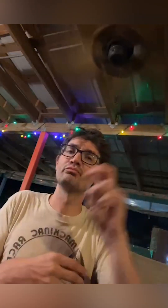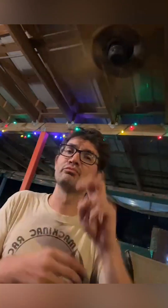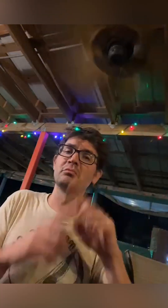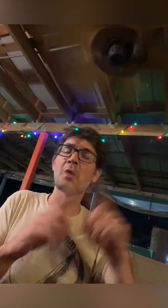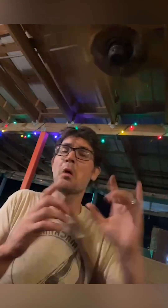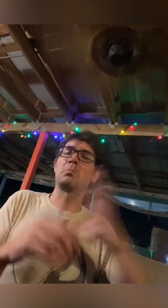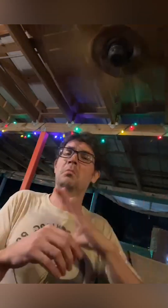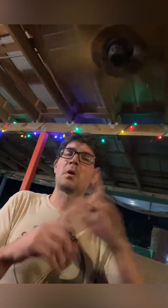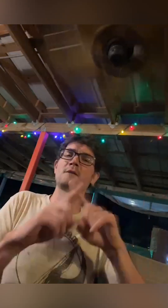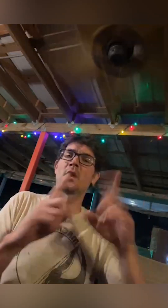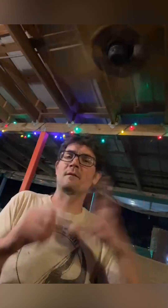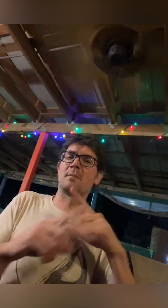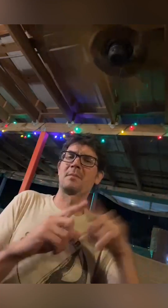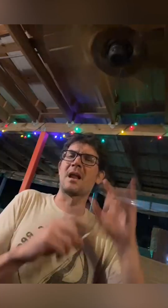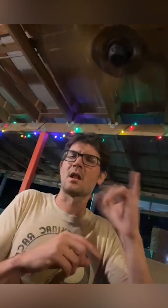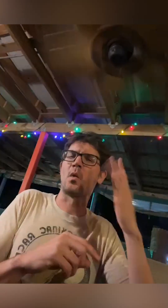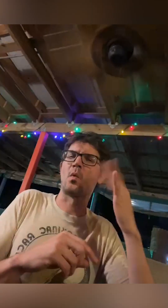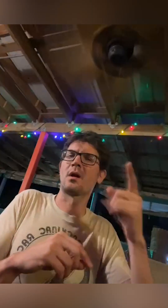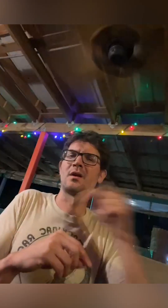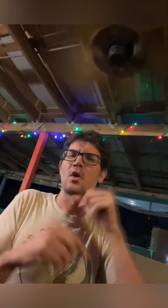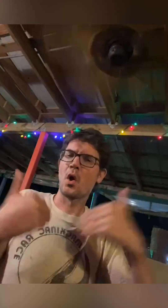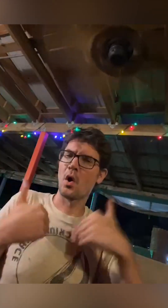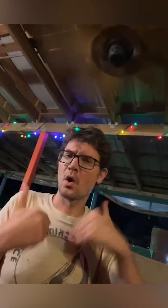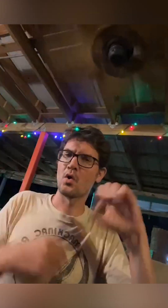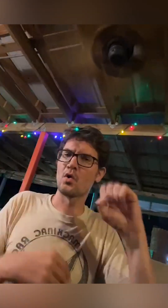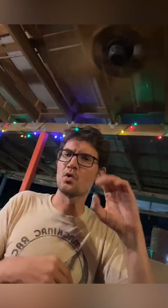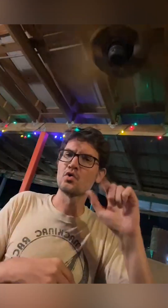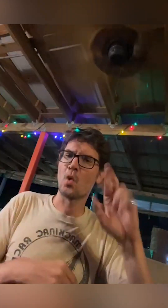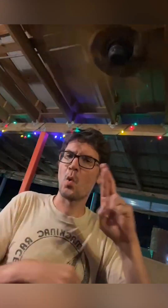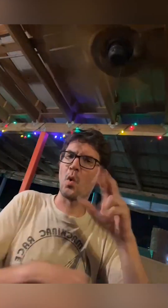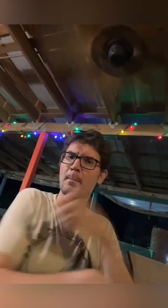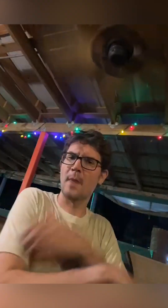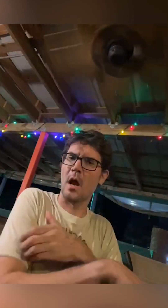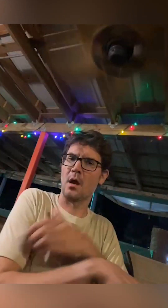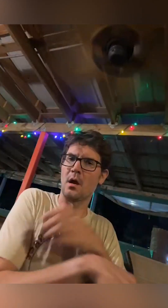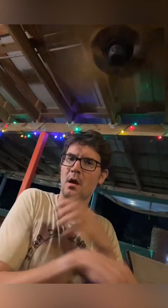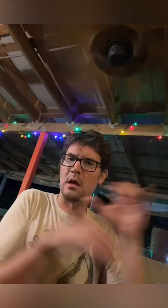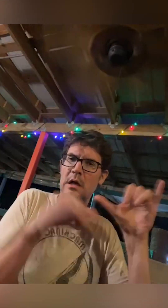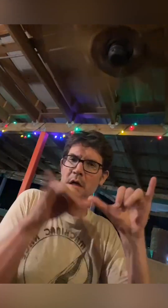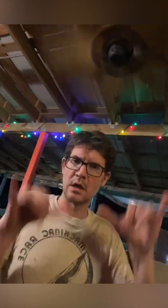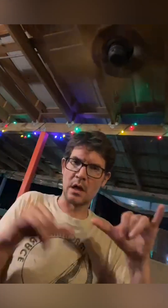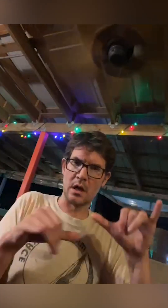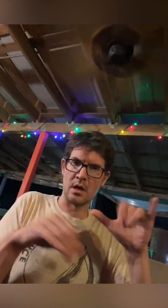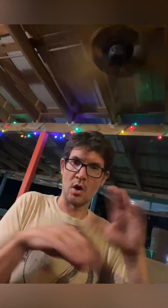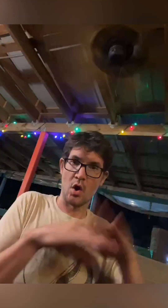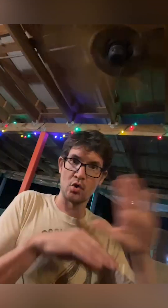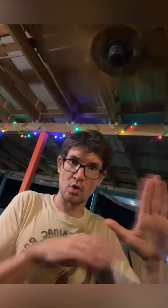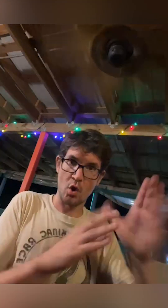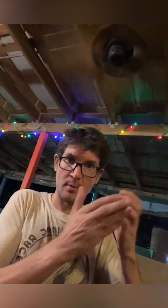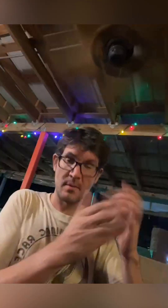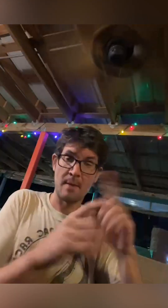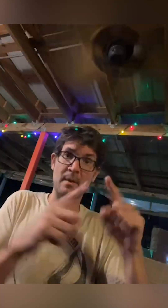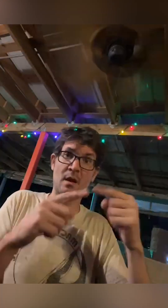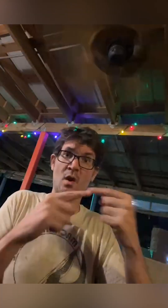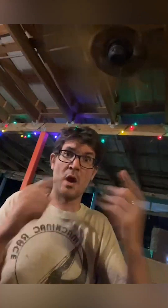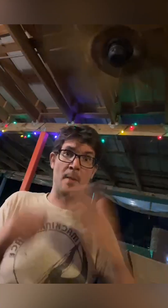That’s totally different — which is probably why he doesn’t have any solar power on his boat at all.